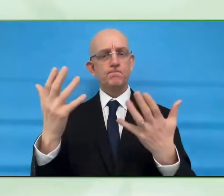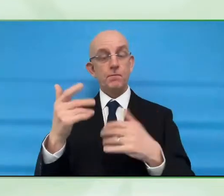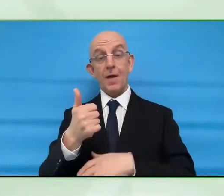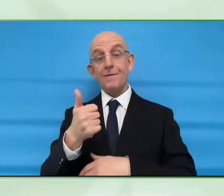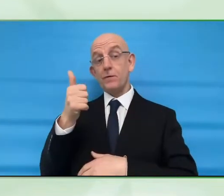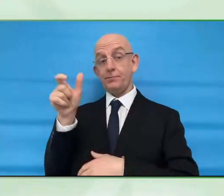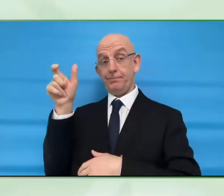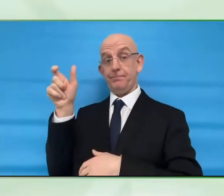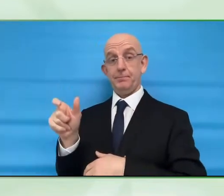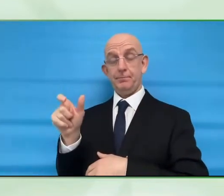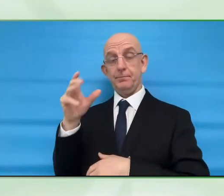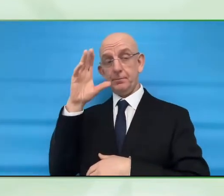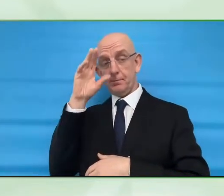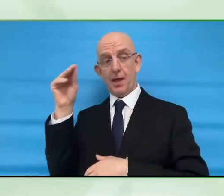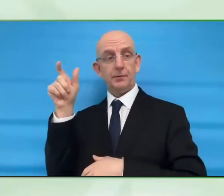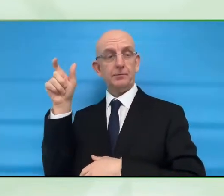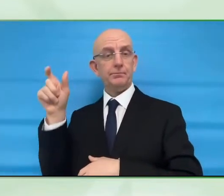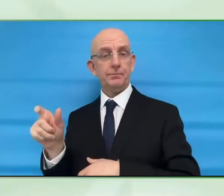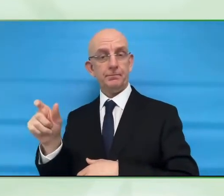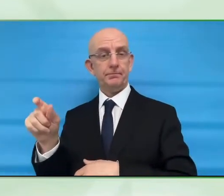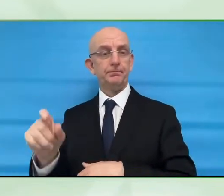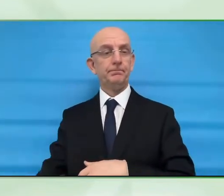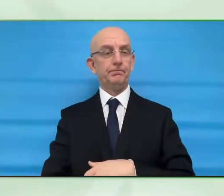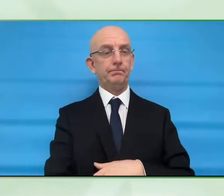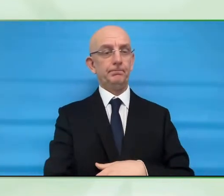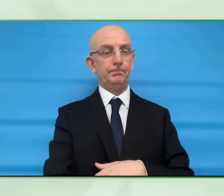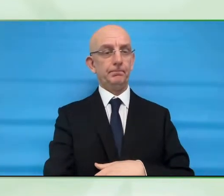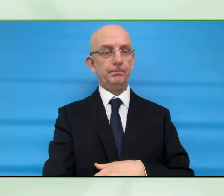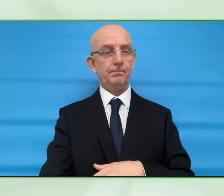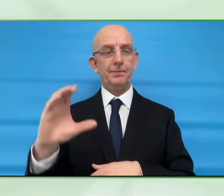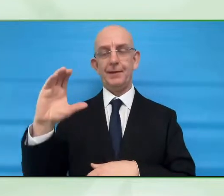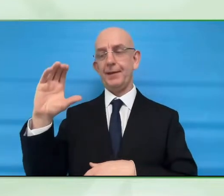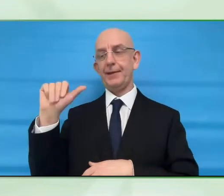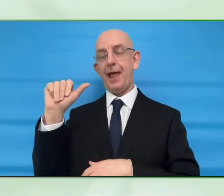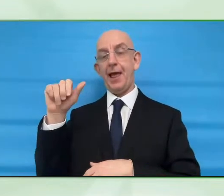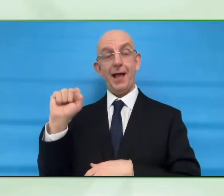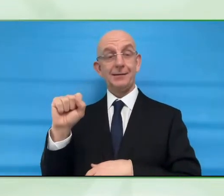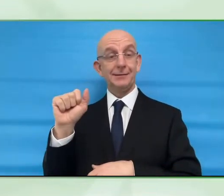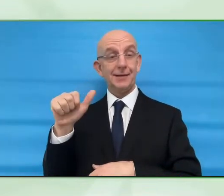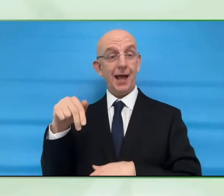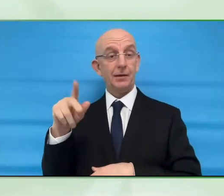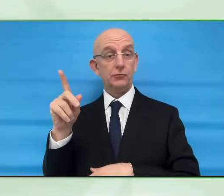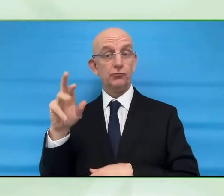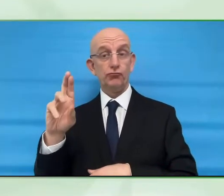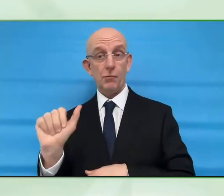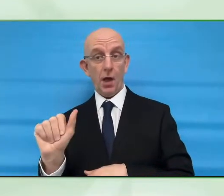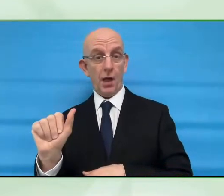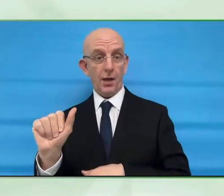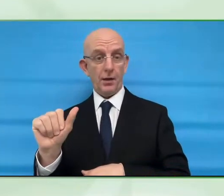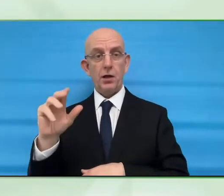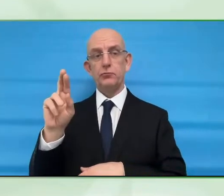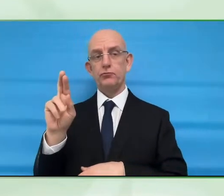Next we have Doctor James Trayford from the University of Oxford tell us about personification.